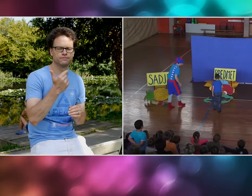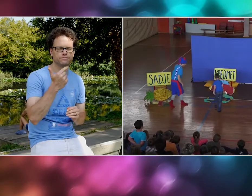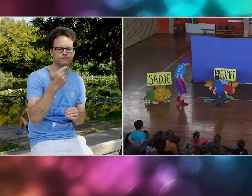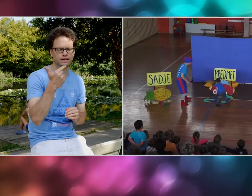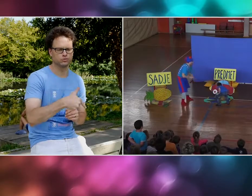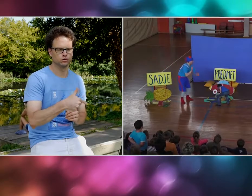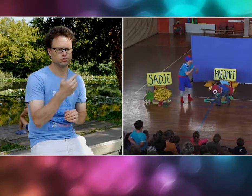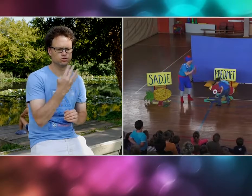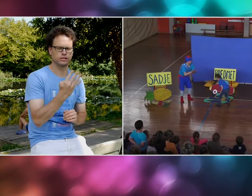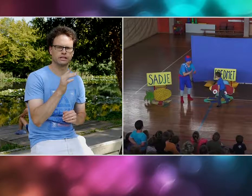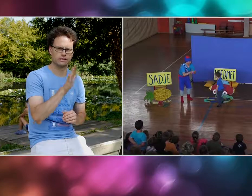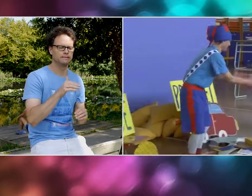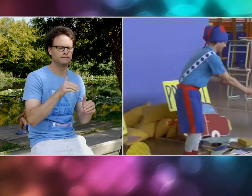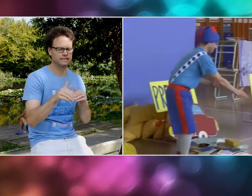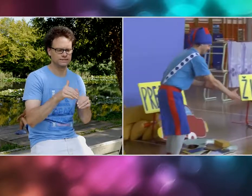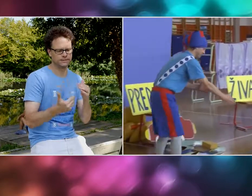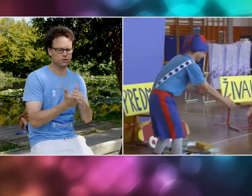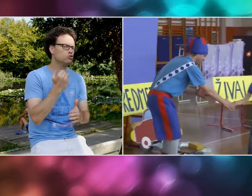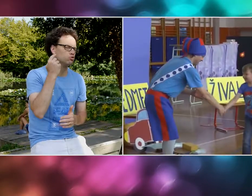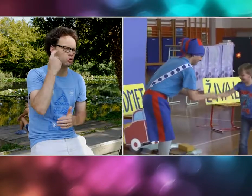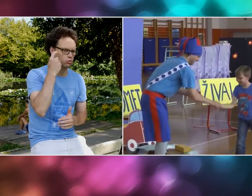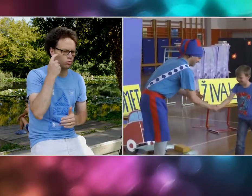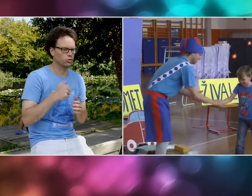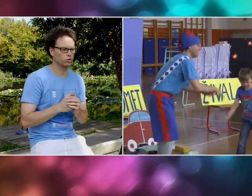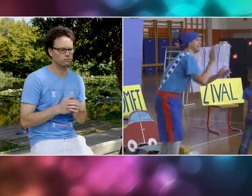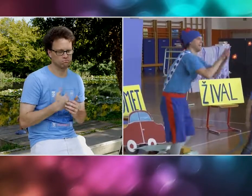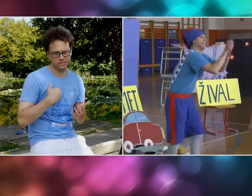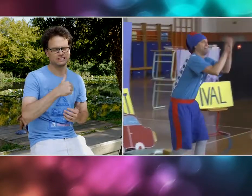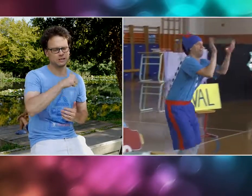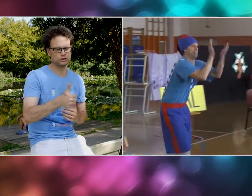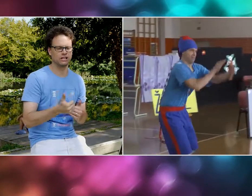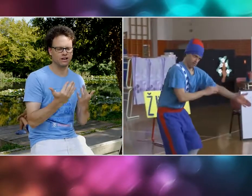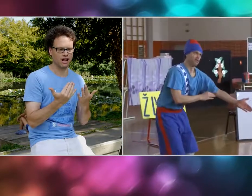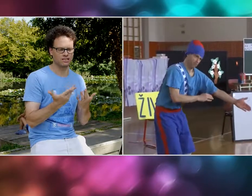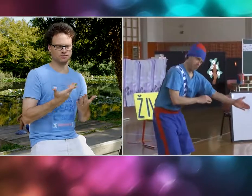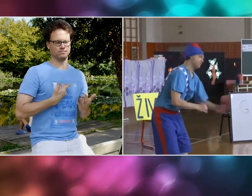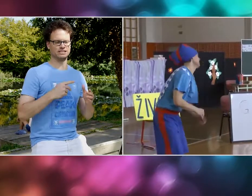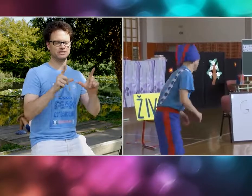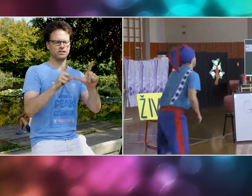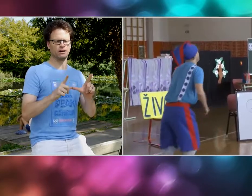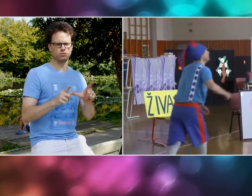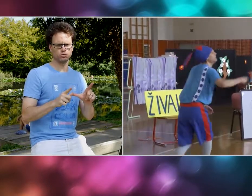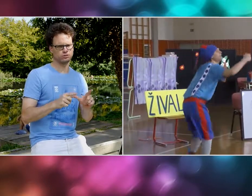In 2004, I was recognized by the Ministry of Culture as Freelance Cultural Worker.